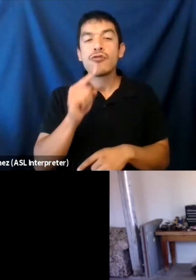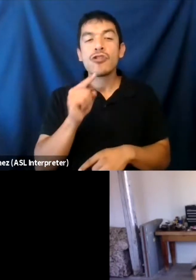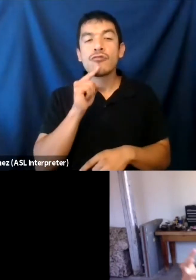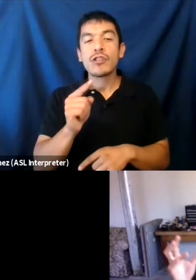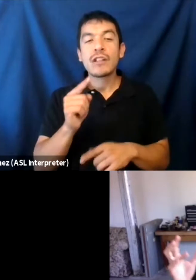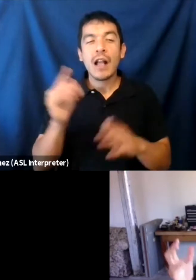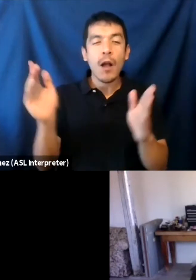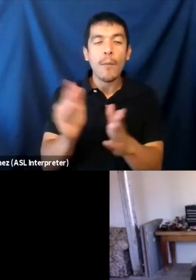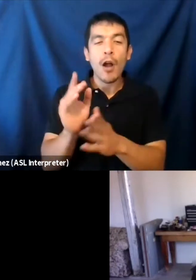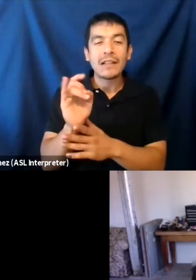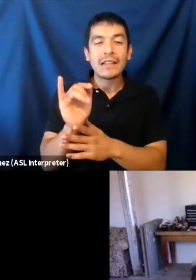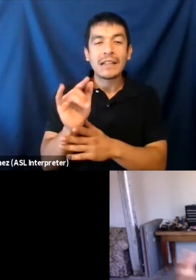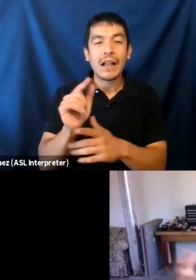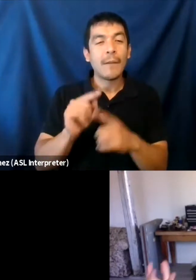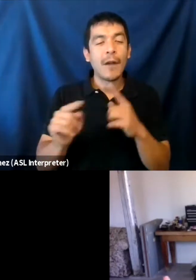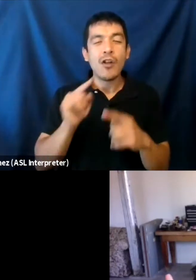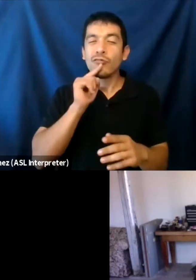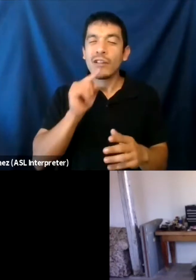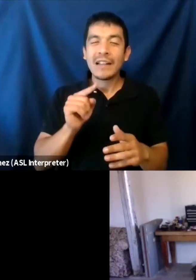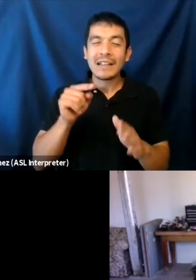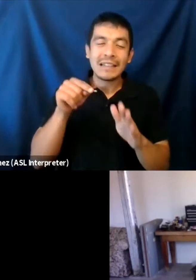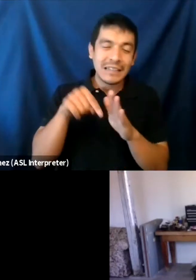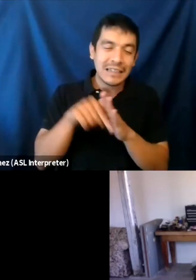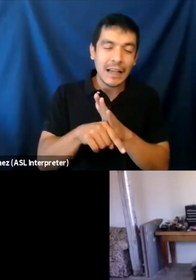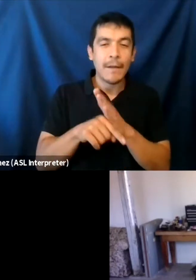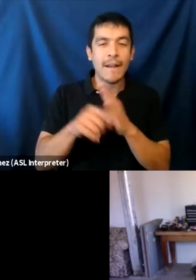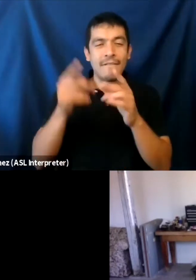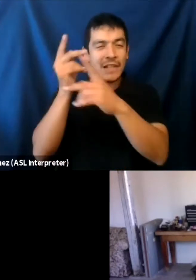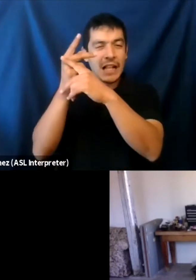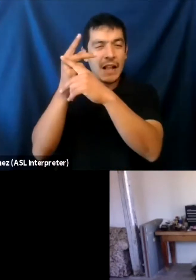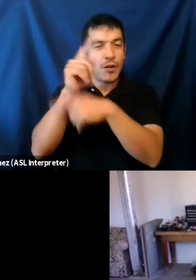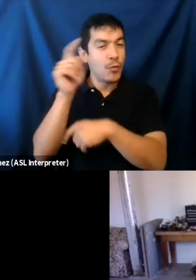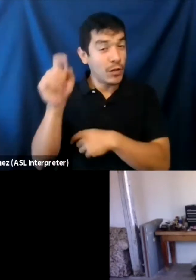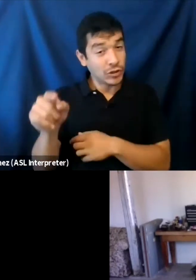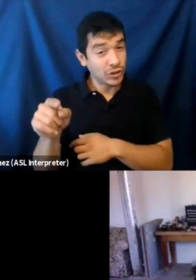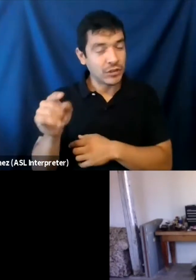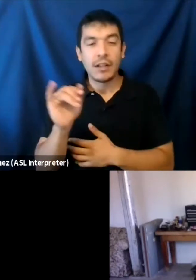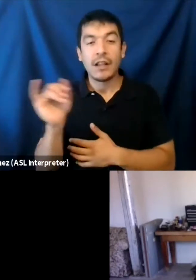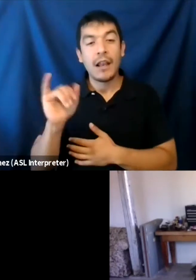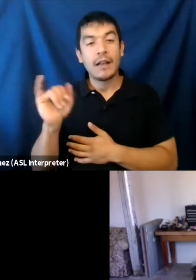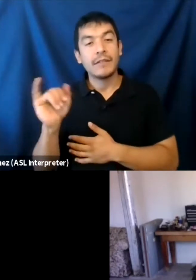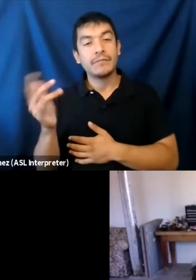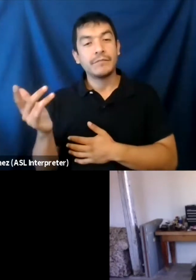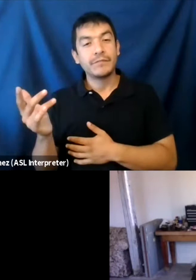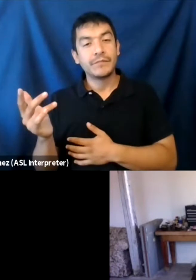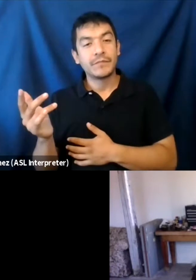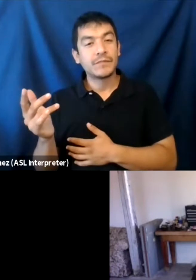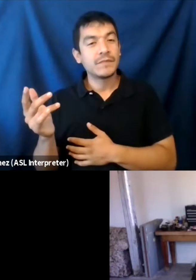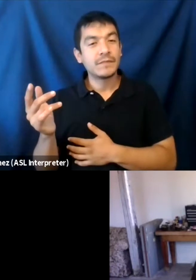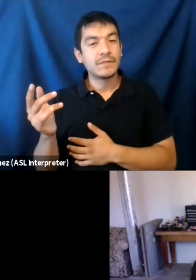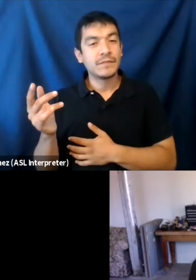belie like really deep philosophical questions, like how does, this is so off,